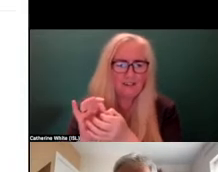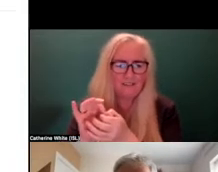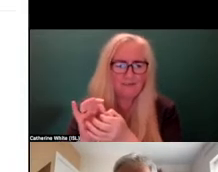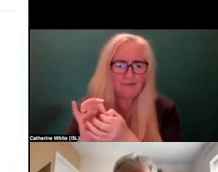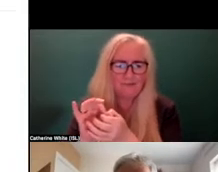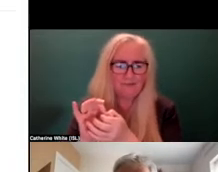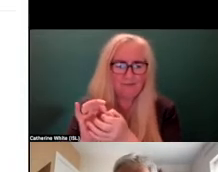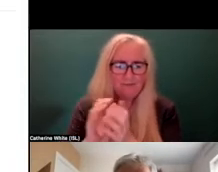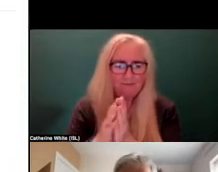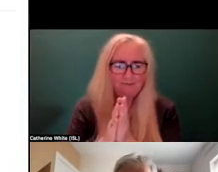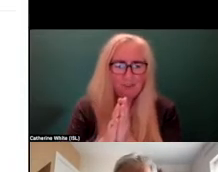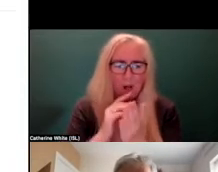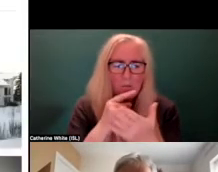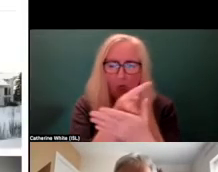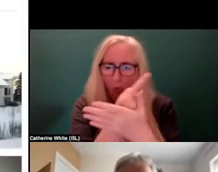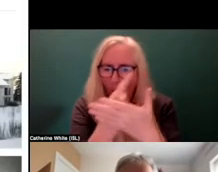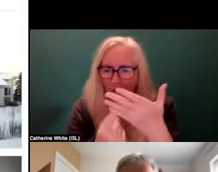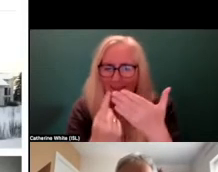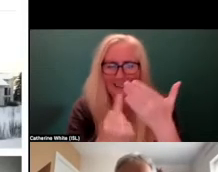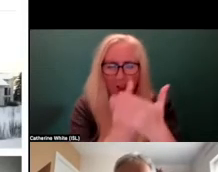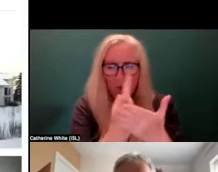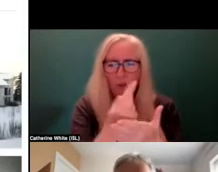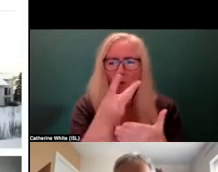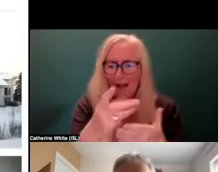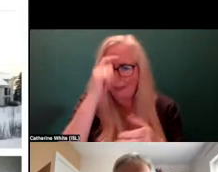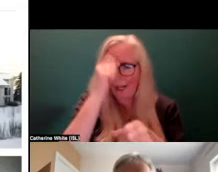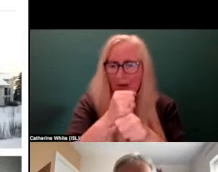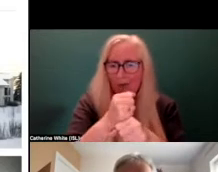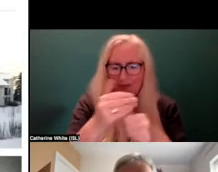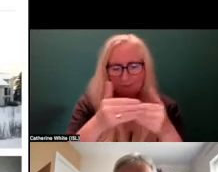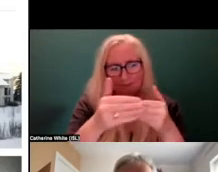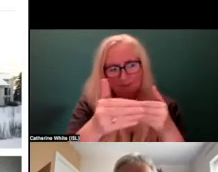and usefulness and usability. But I think these are issues that we're dealing with going forward.